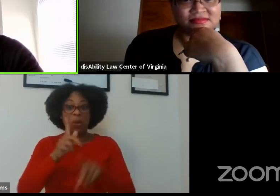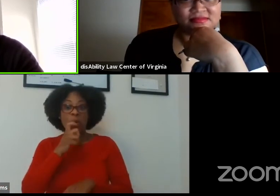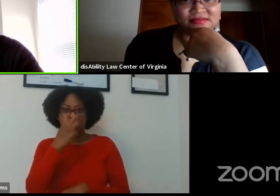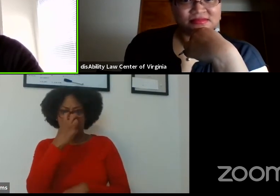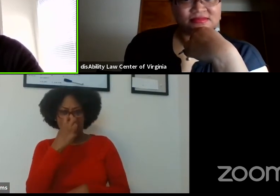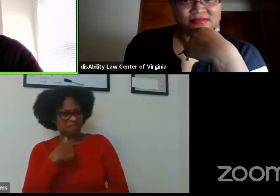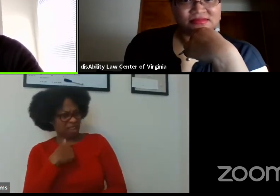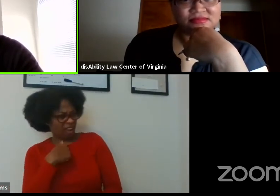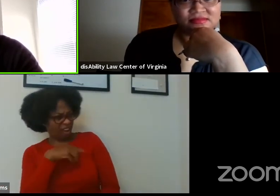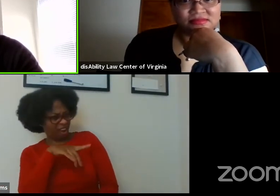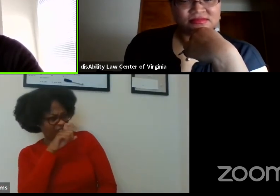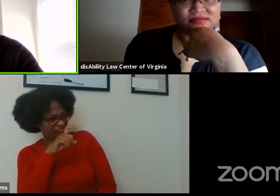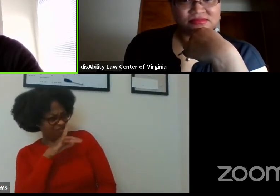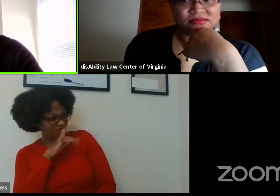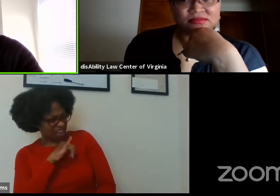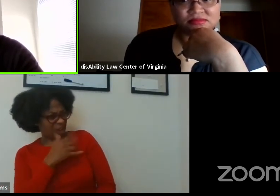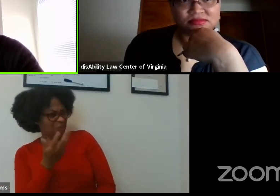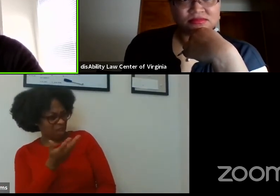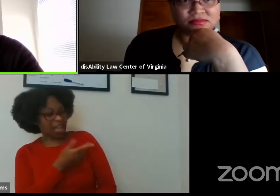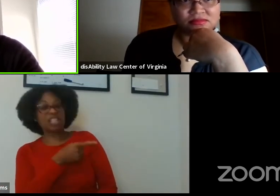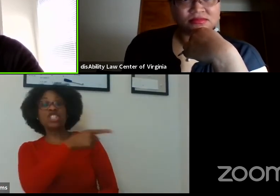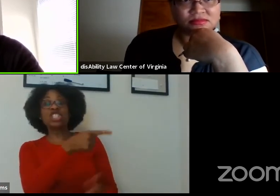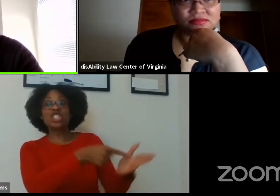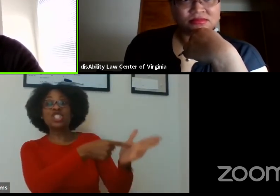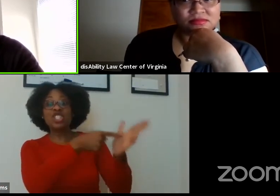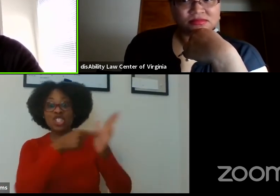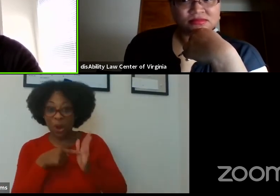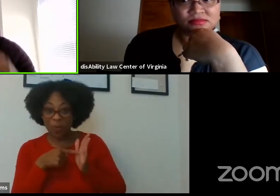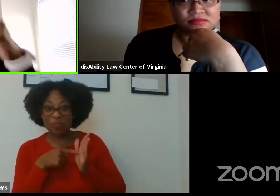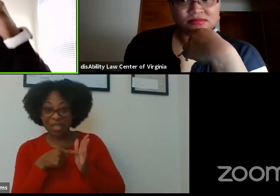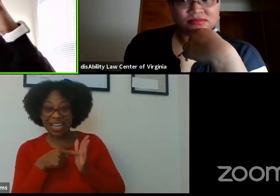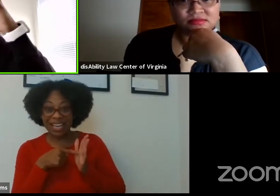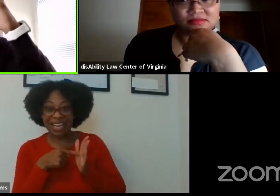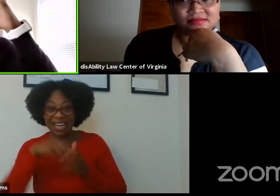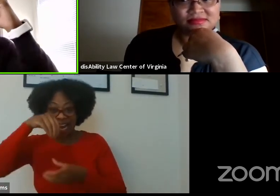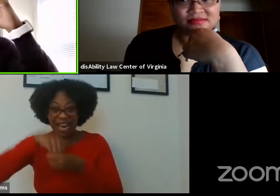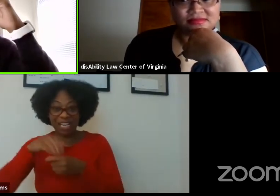Like yeah, right. And she kind of showed me on the indoor track. Then we started running around.